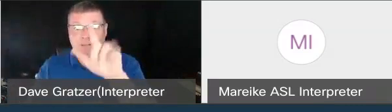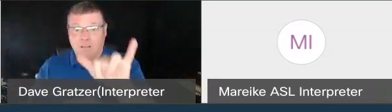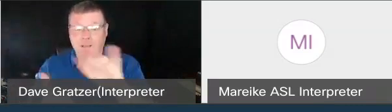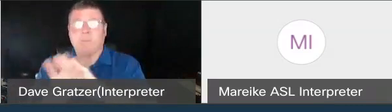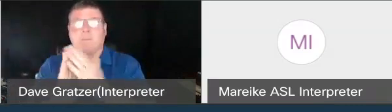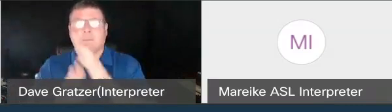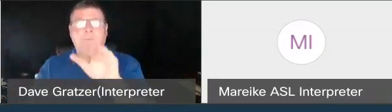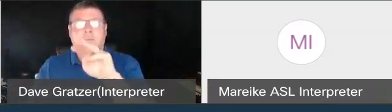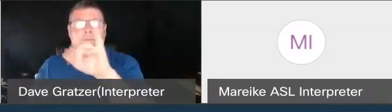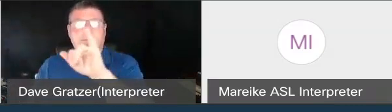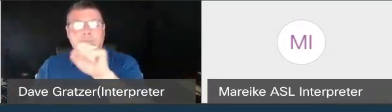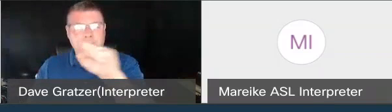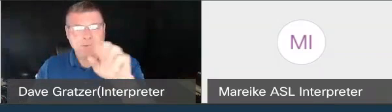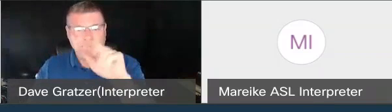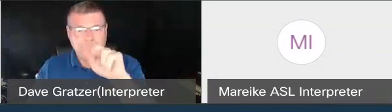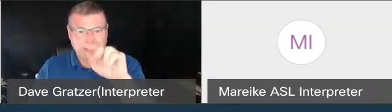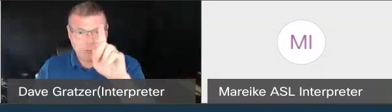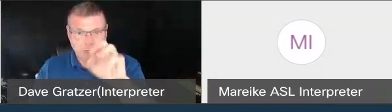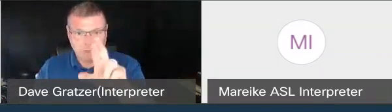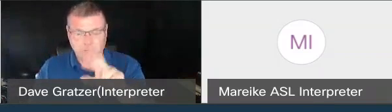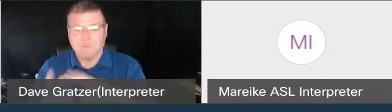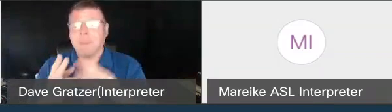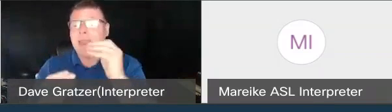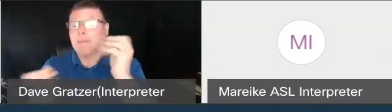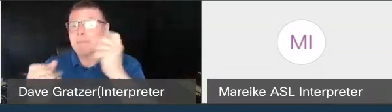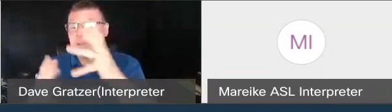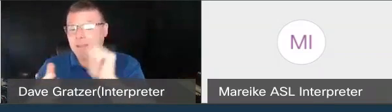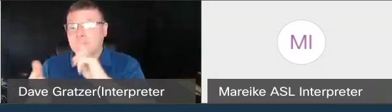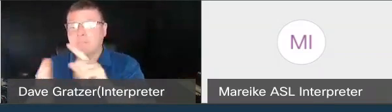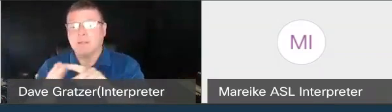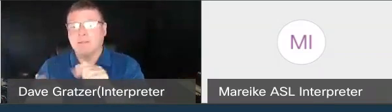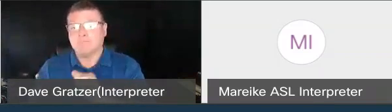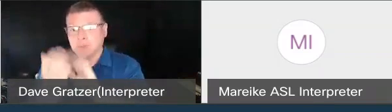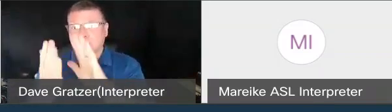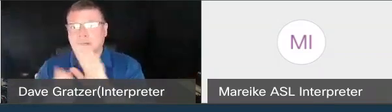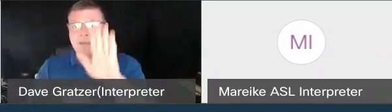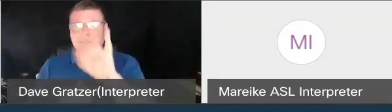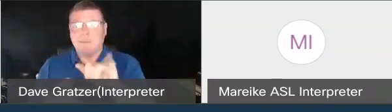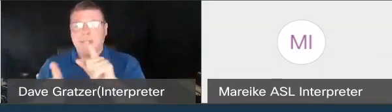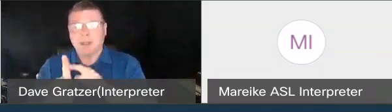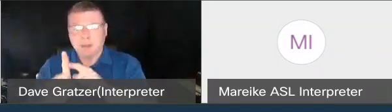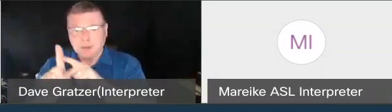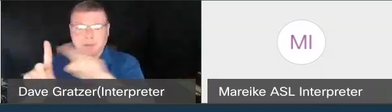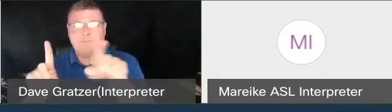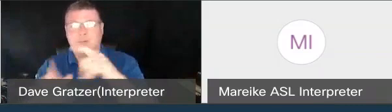Uh, many, uh, misdemeanors could be, uh, addressed by, uh, diversionary, uh, proceedings.